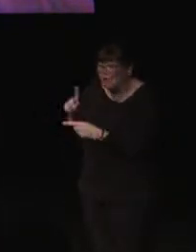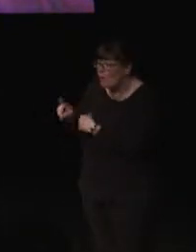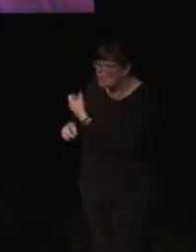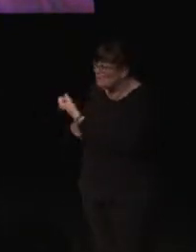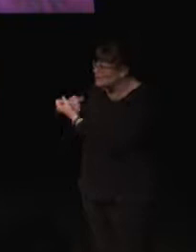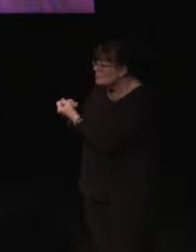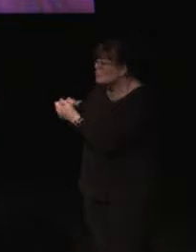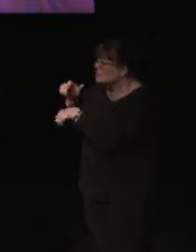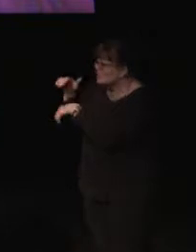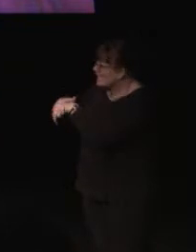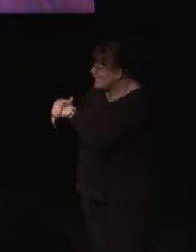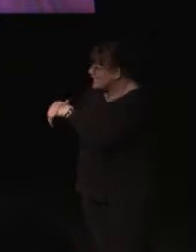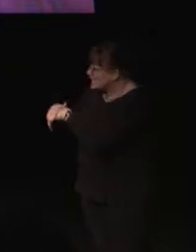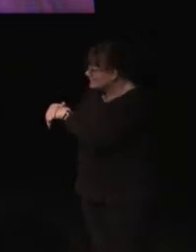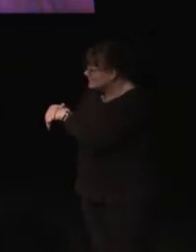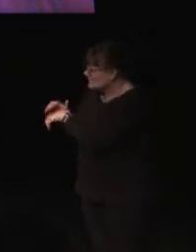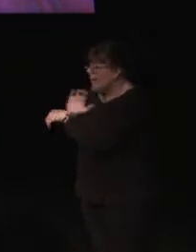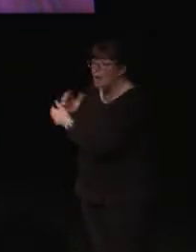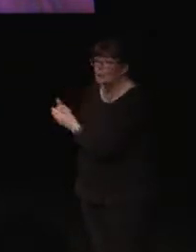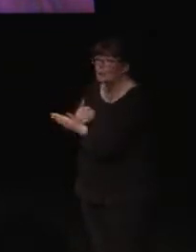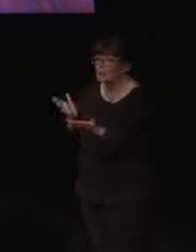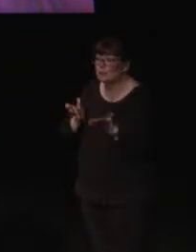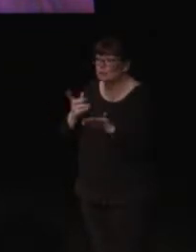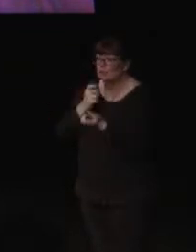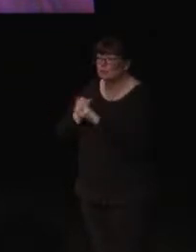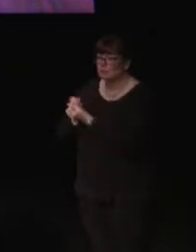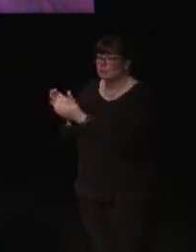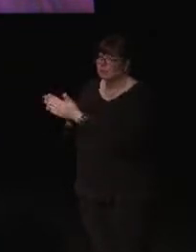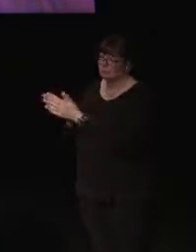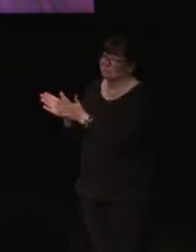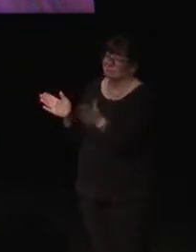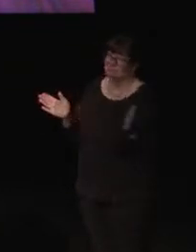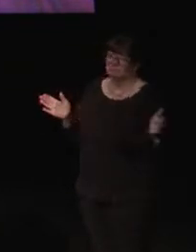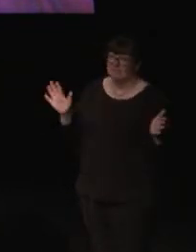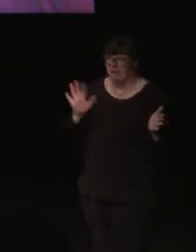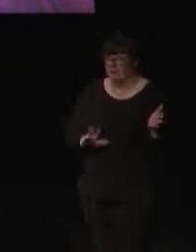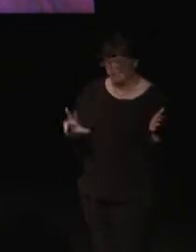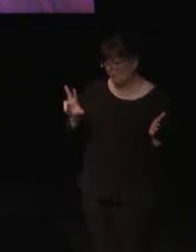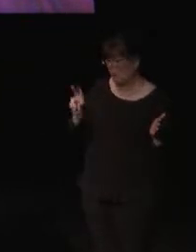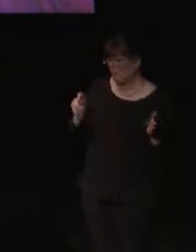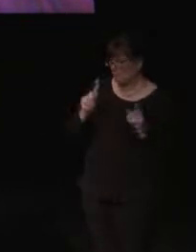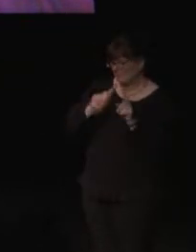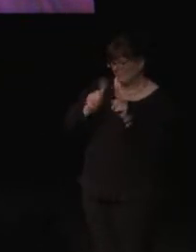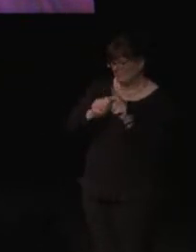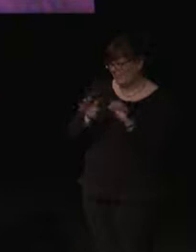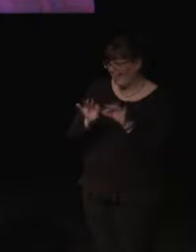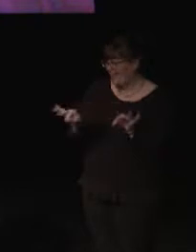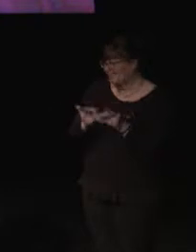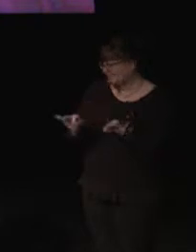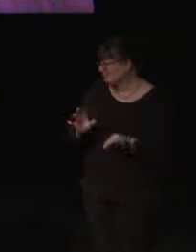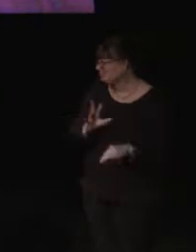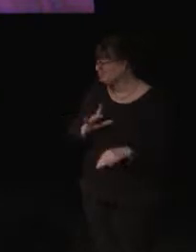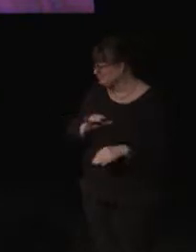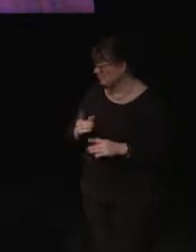versus our new service supports roughly 30 languages. And obviously, again, we are a cross-platform service,